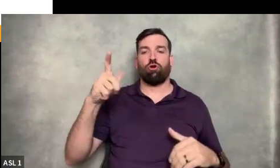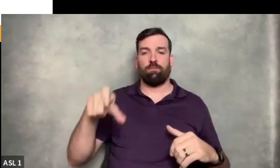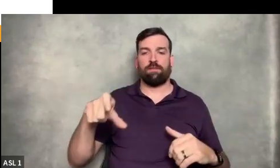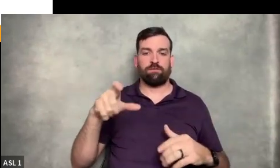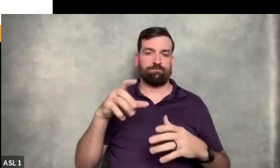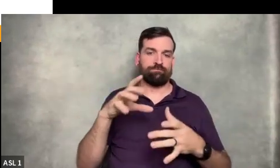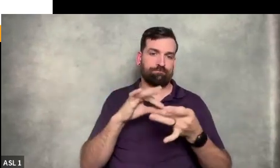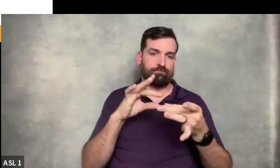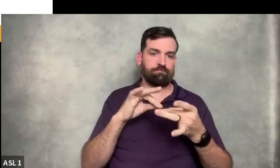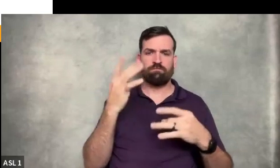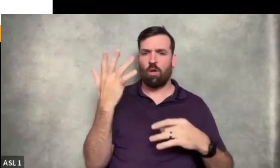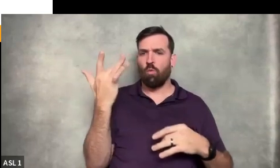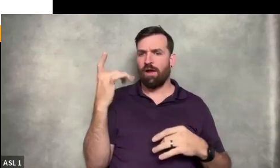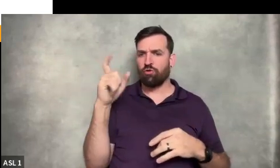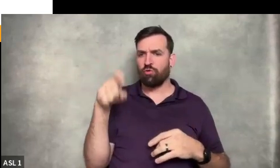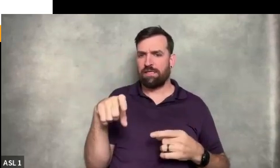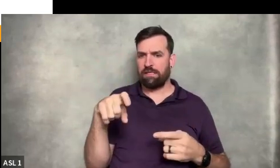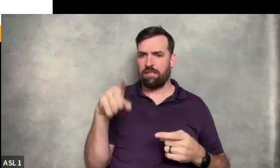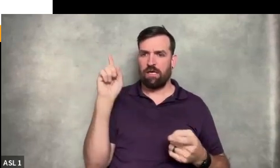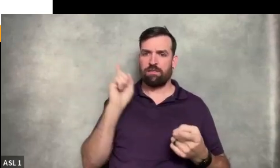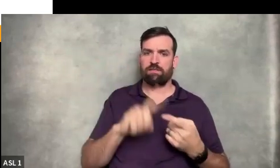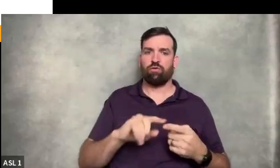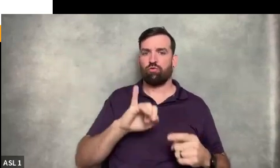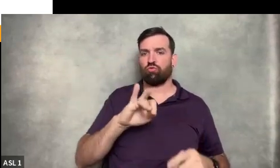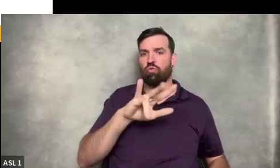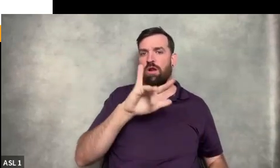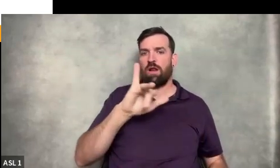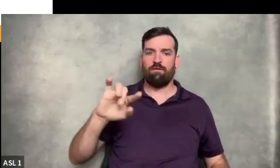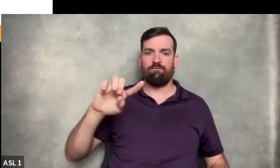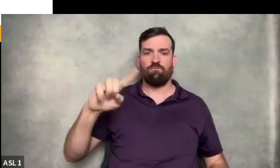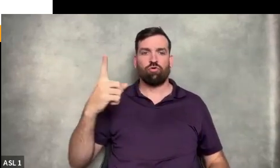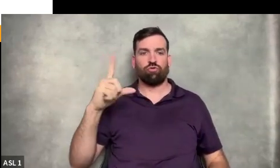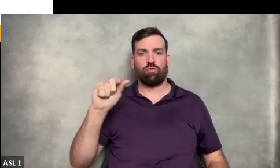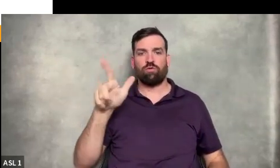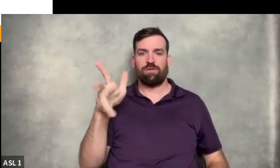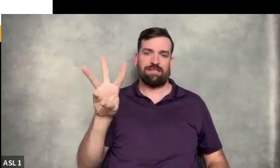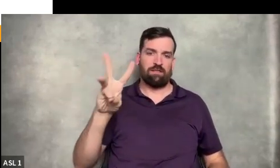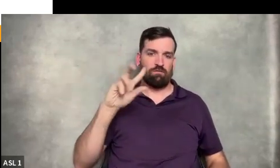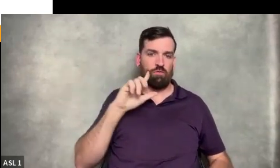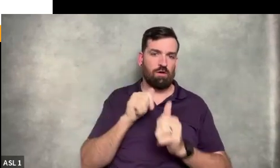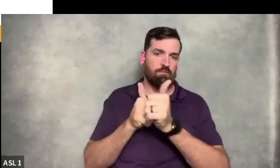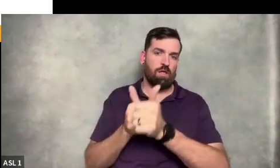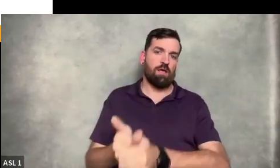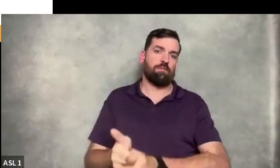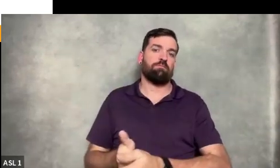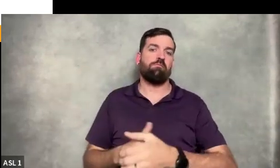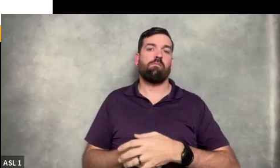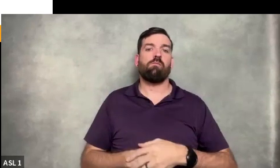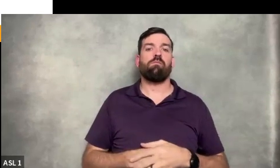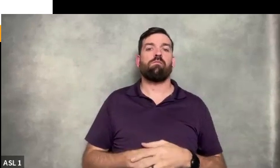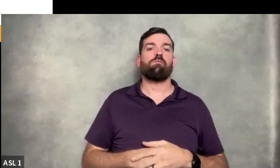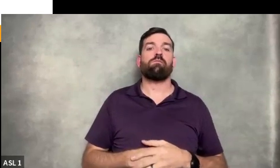why do they need until July 1st of 2026 to comply with this requirement. And the reason they need